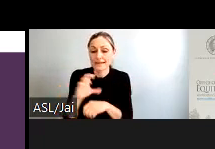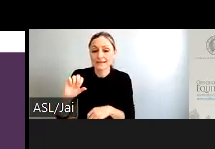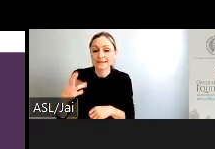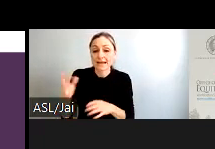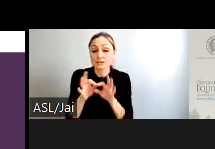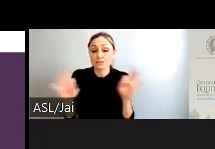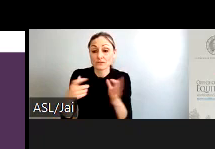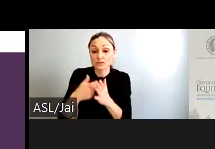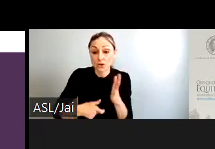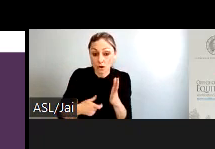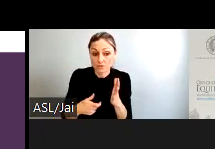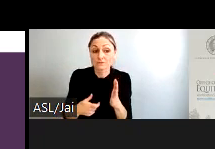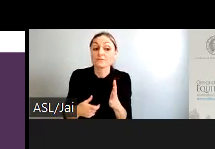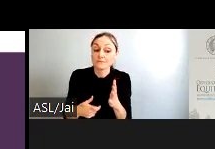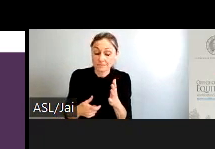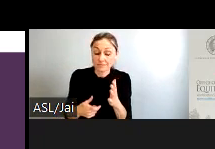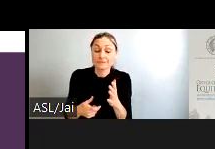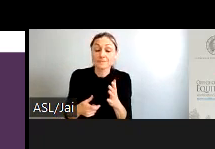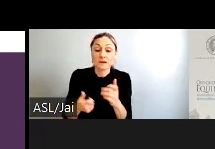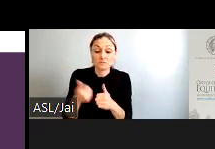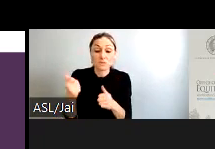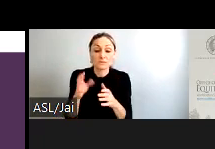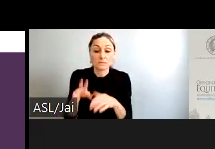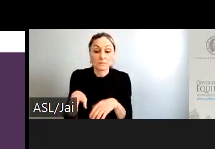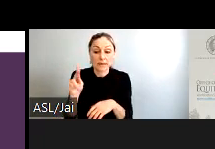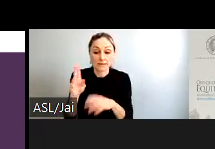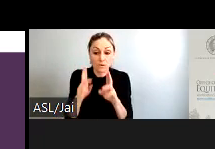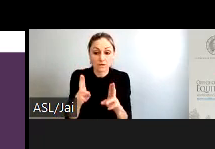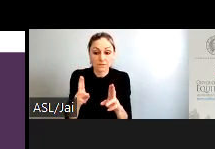penny withdrawals at most banks. Recipients receive fraud protection